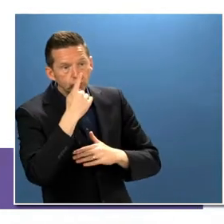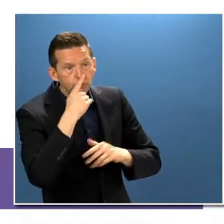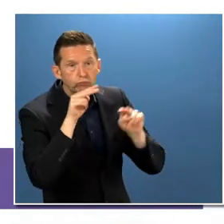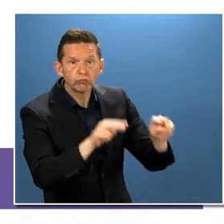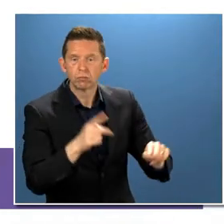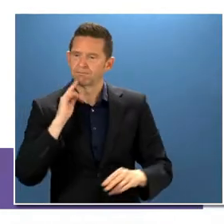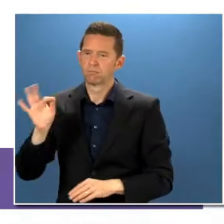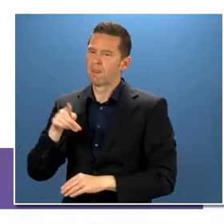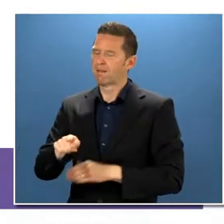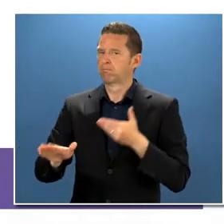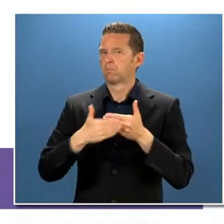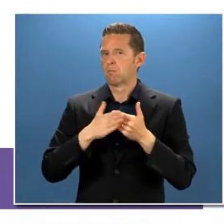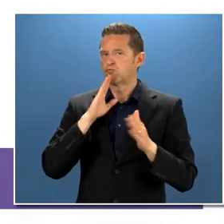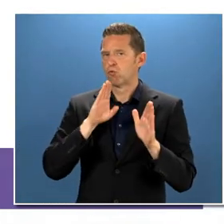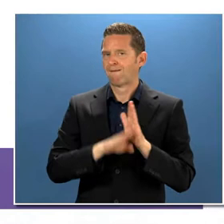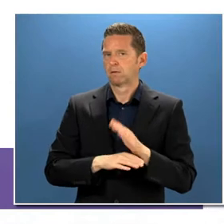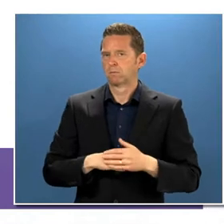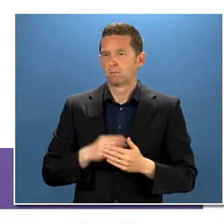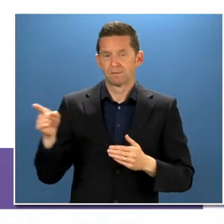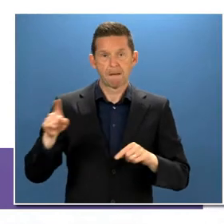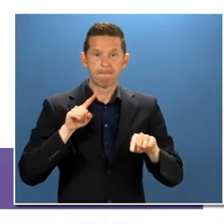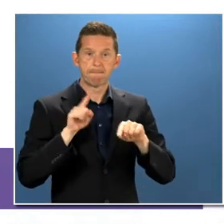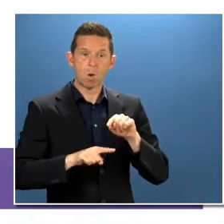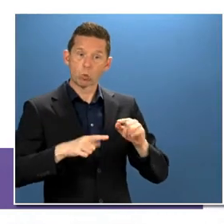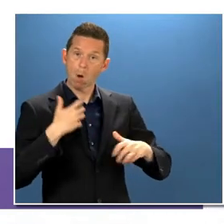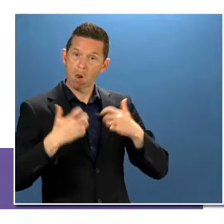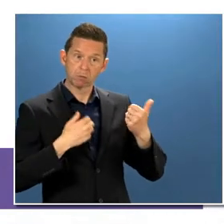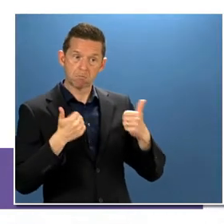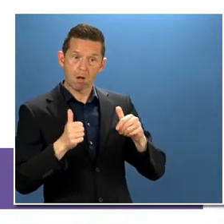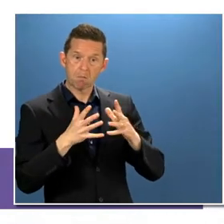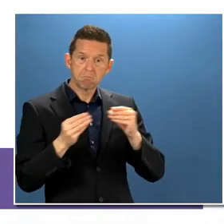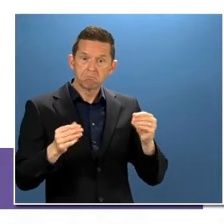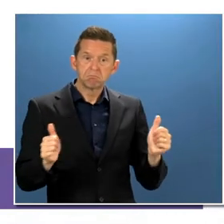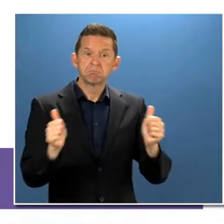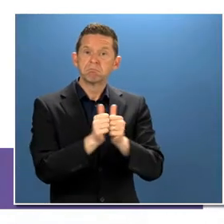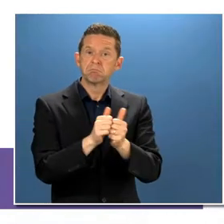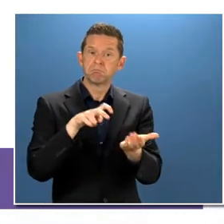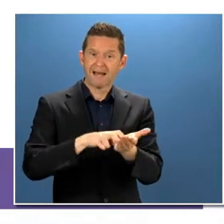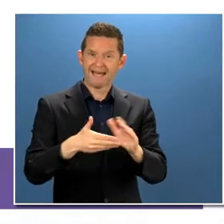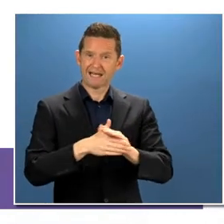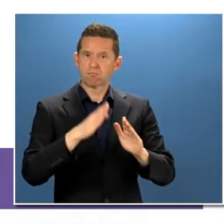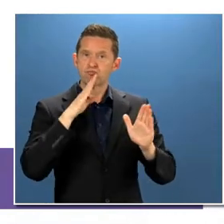And most complaints are resolved by conciliation, aren't they? I think that is the case, although I would have to check